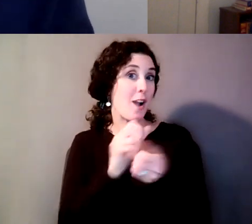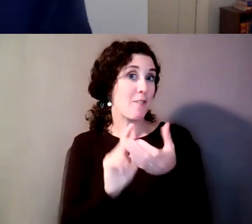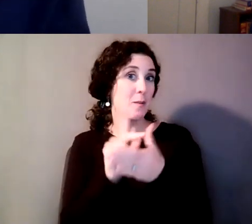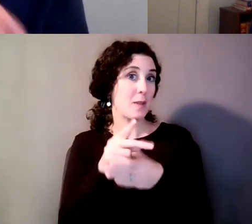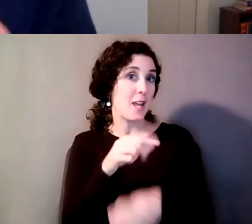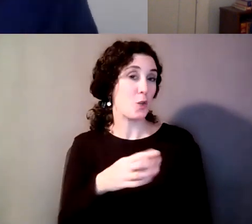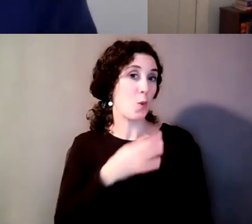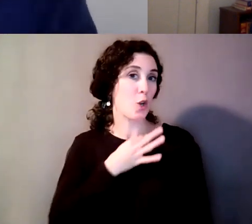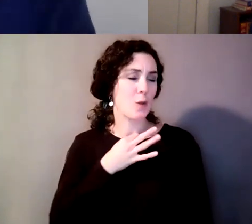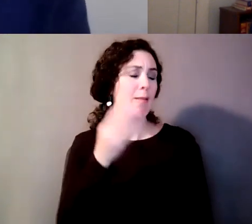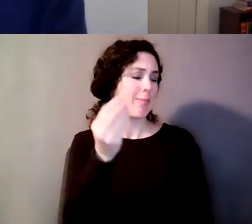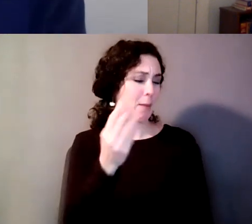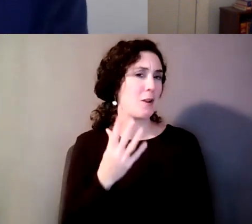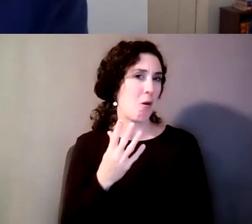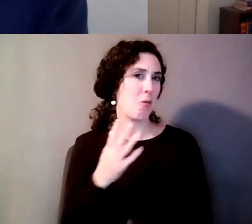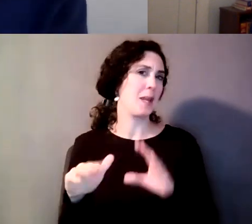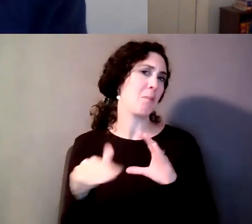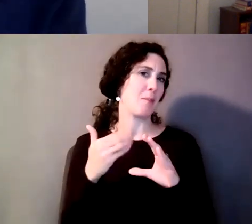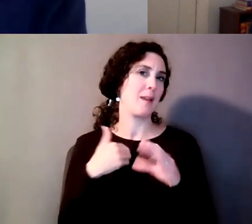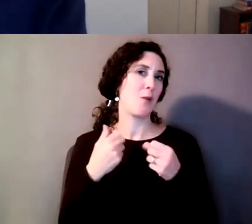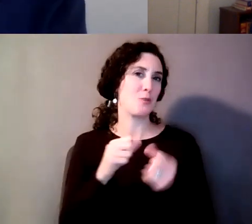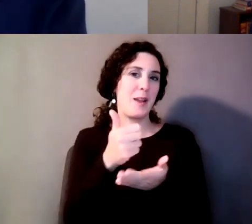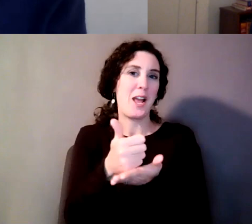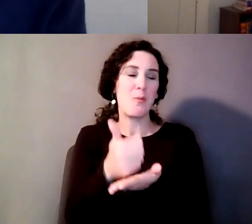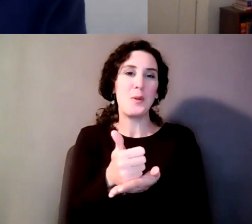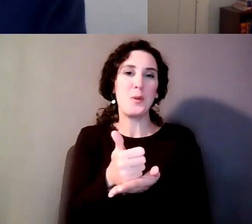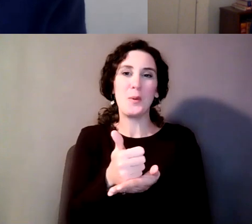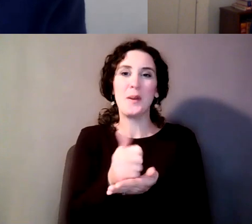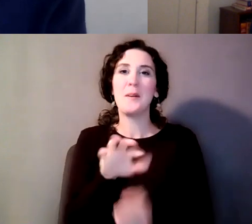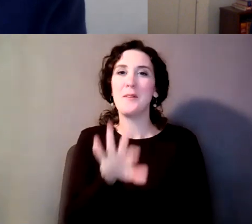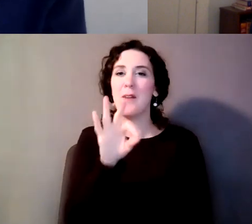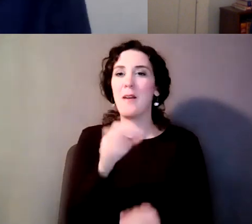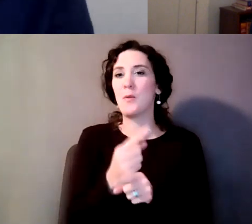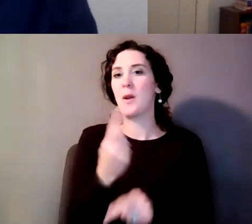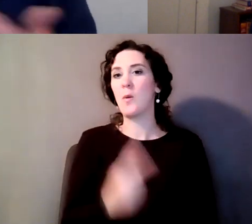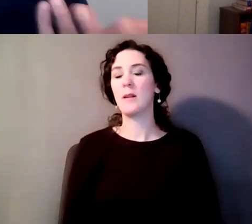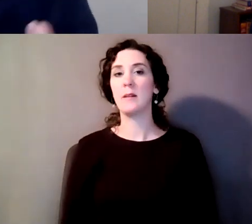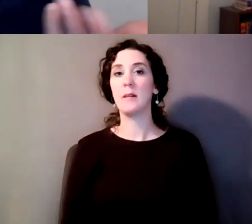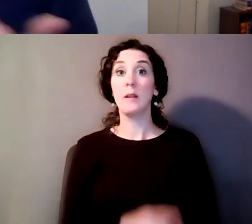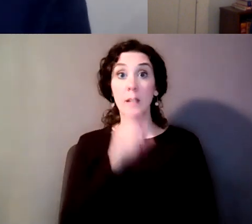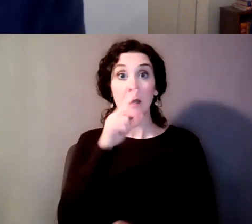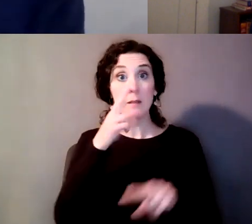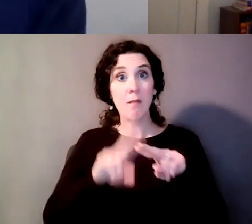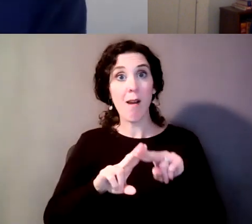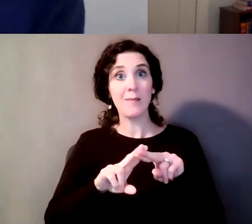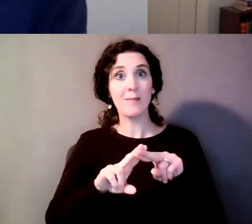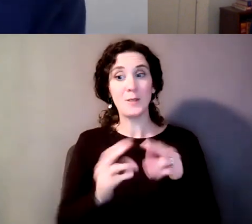let me know off-line and I will try to help you with that because it is fun to grow as a houseplant.